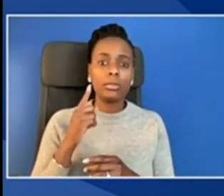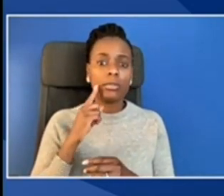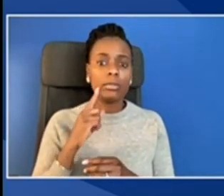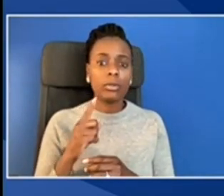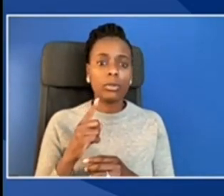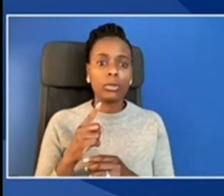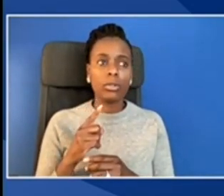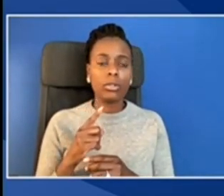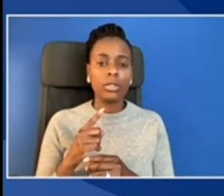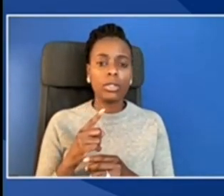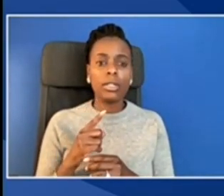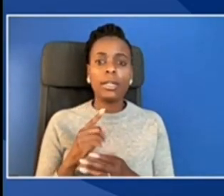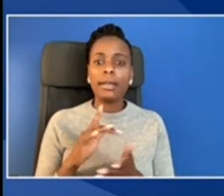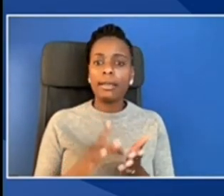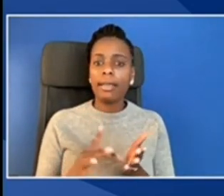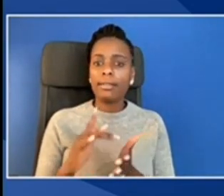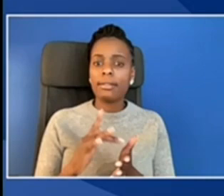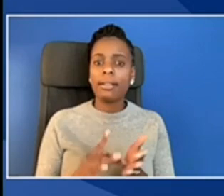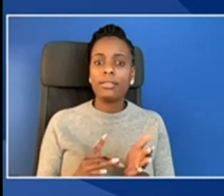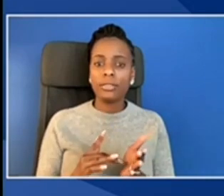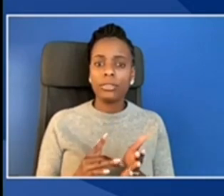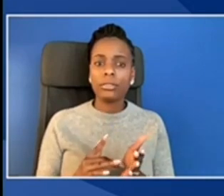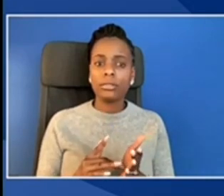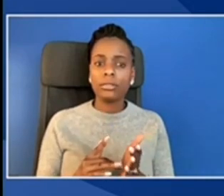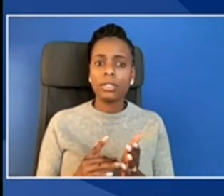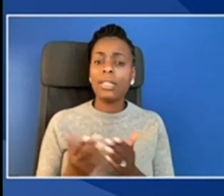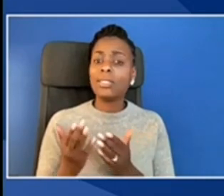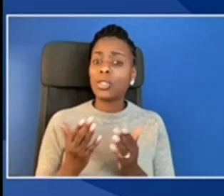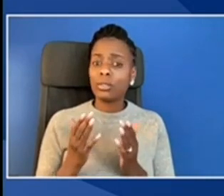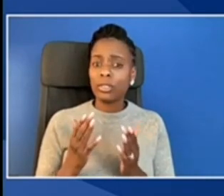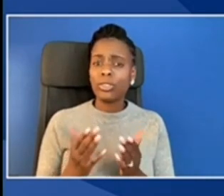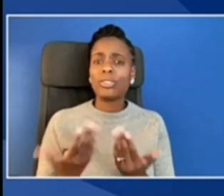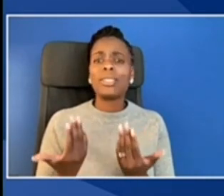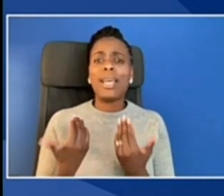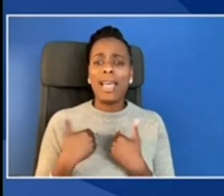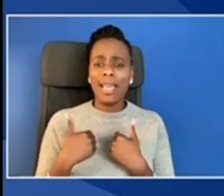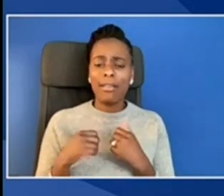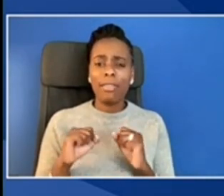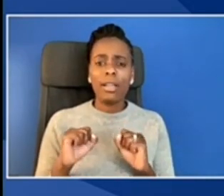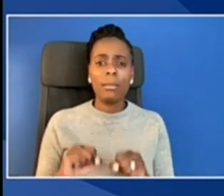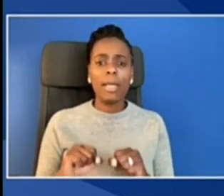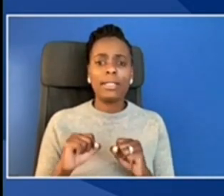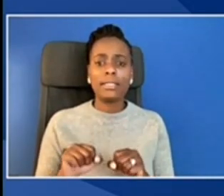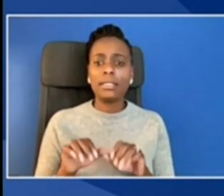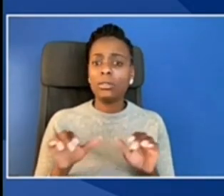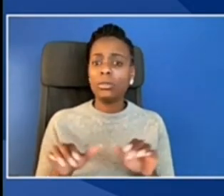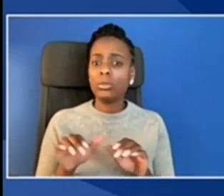amount of cancellation, the servicers absolutely do have the capacity to do queries across their databases when they